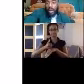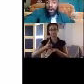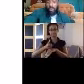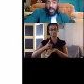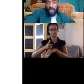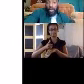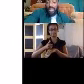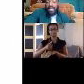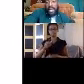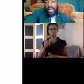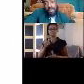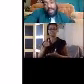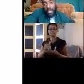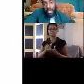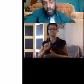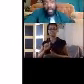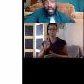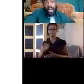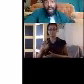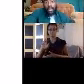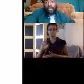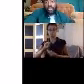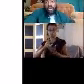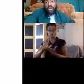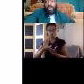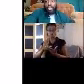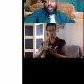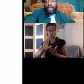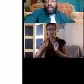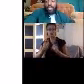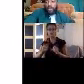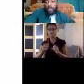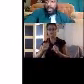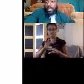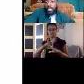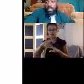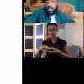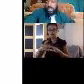all of that, but it takes time. So, you know that external communications, it's something